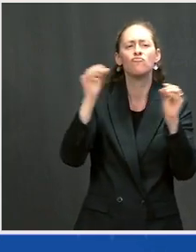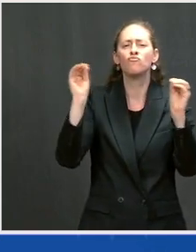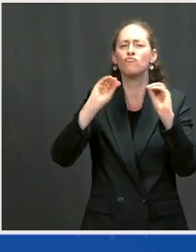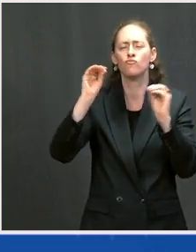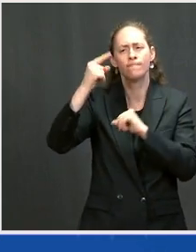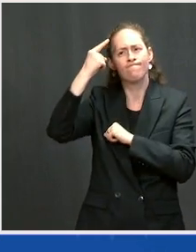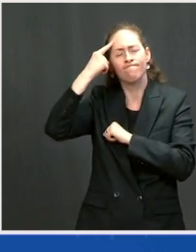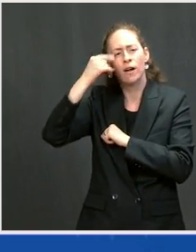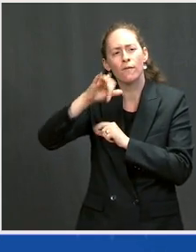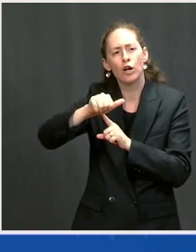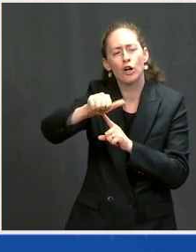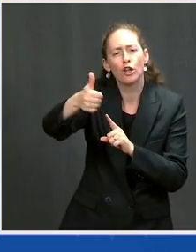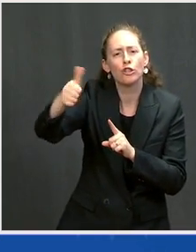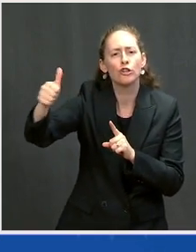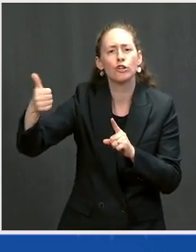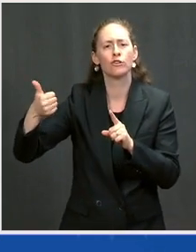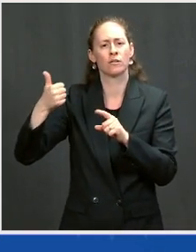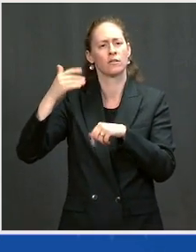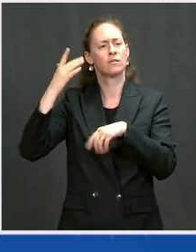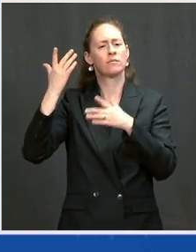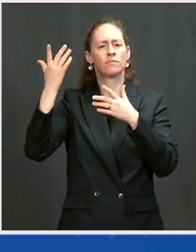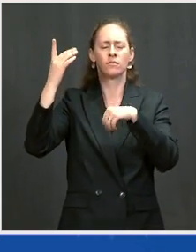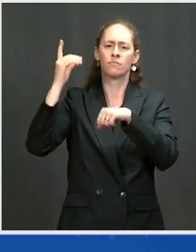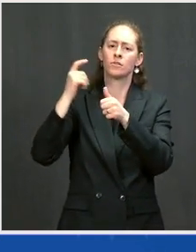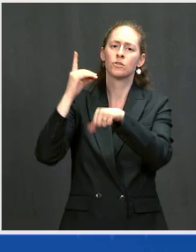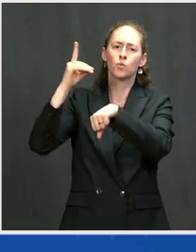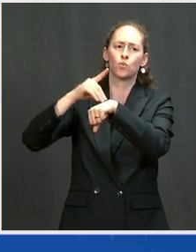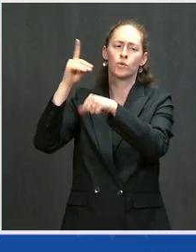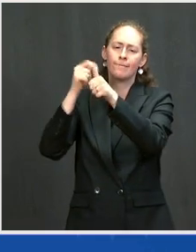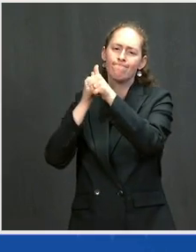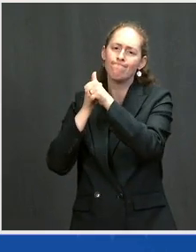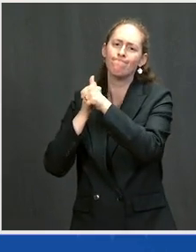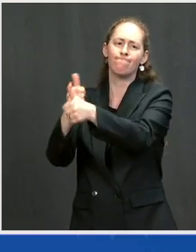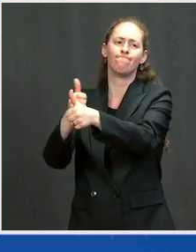and reflect great credit upon himself, his unit and the United States Army.